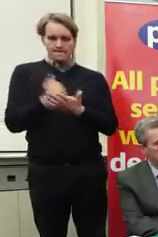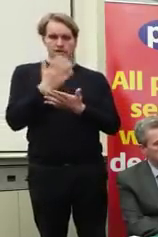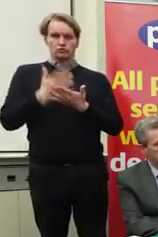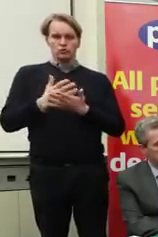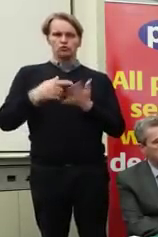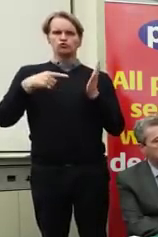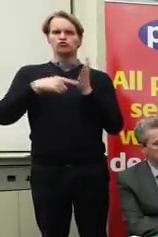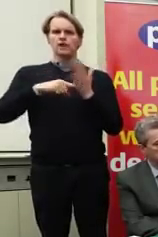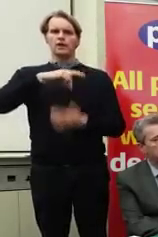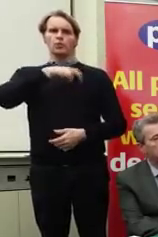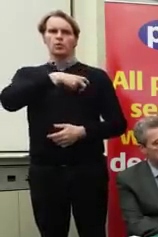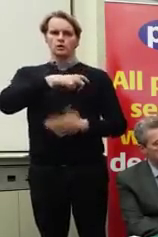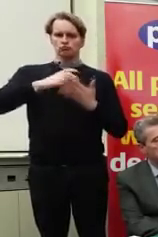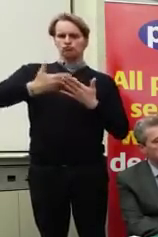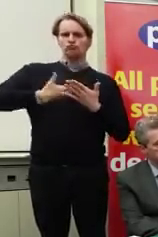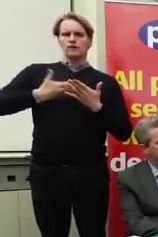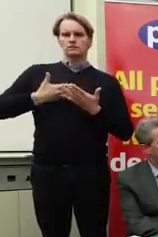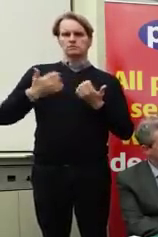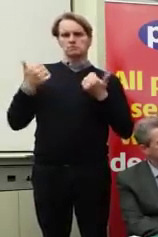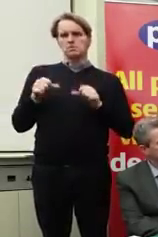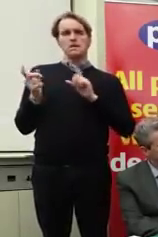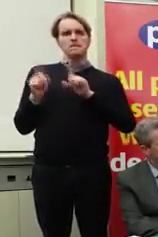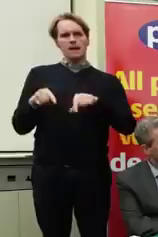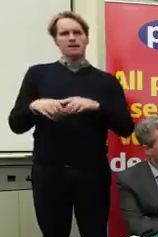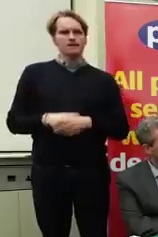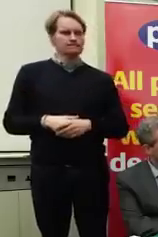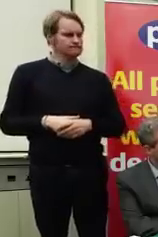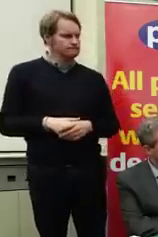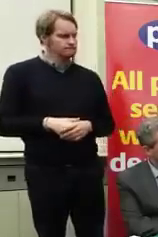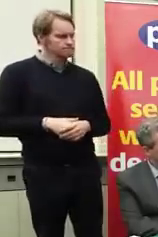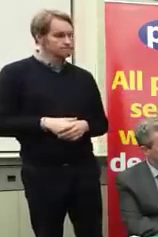in this country that's what we'll do. Mark I'm sure you agree that after years